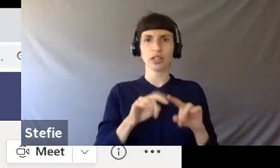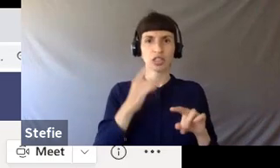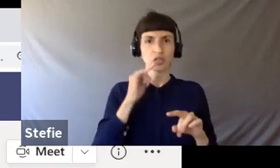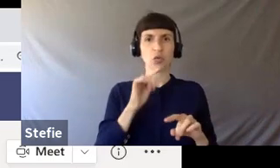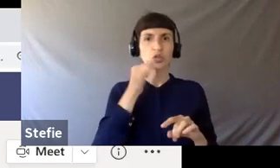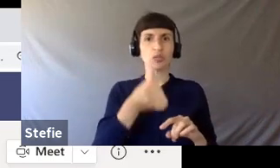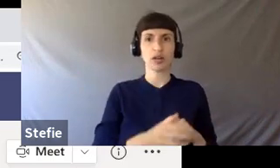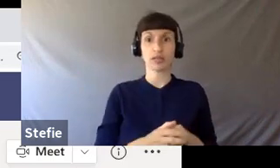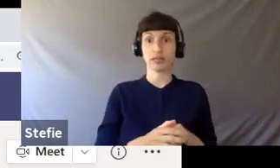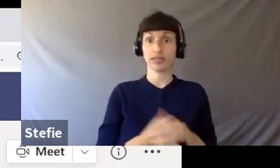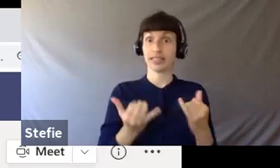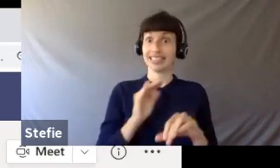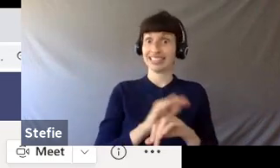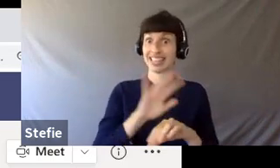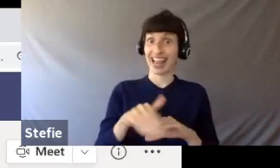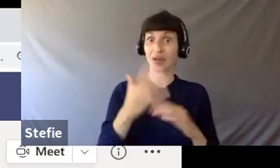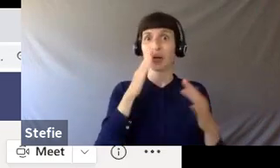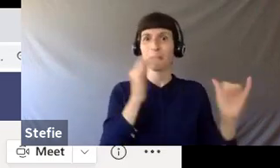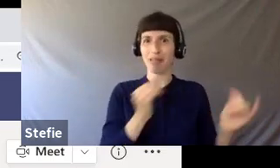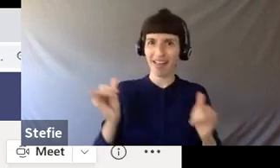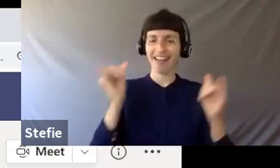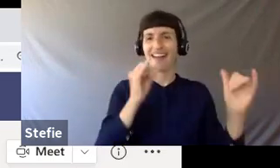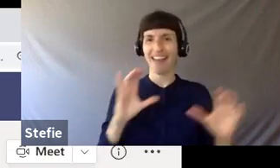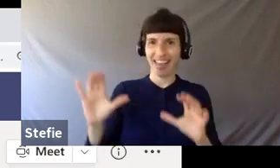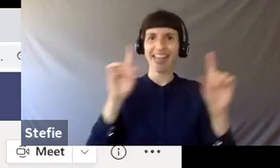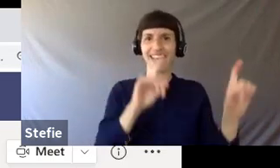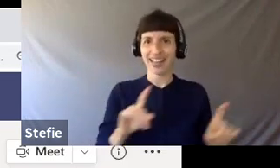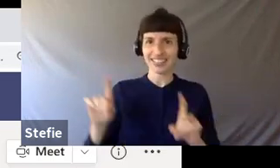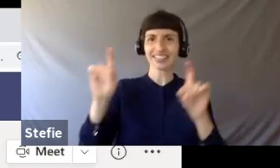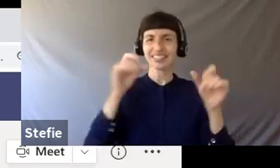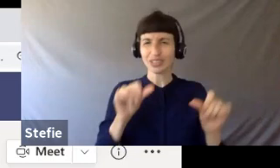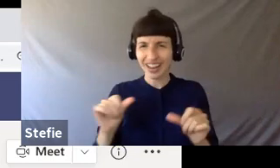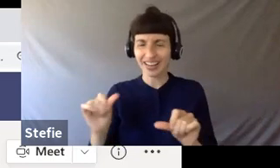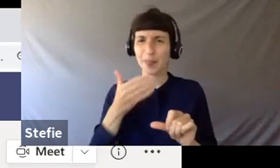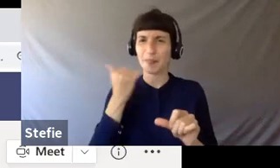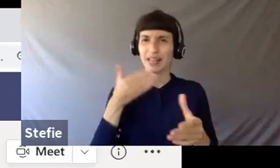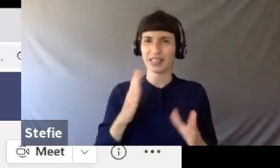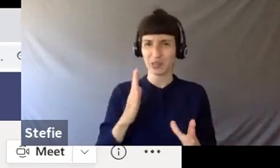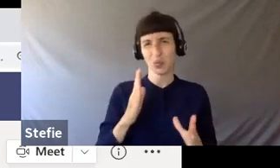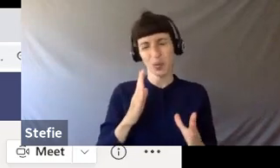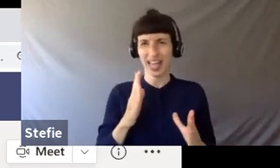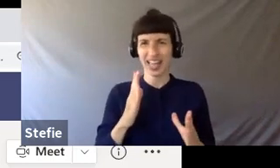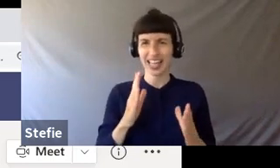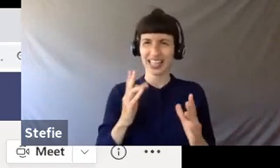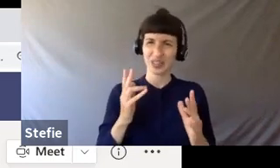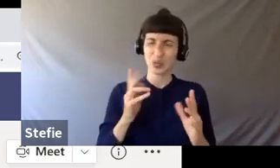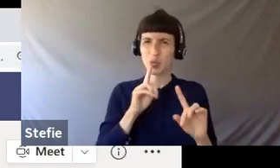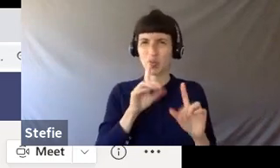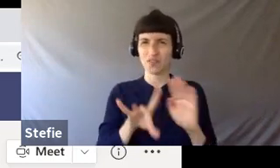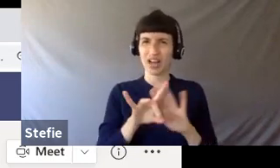I don't have students in here so can't at individual students unfortunately. JEFF: